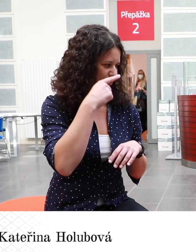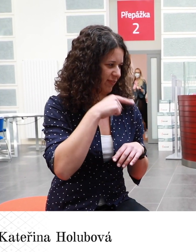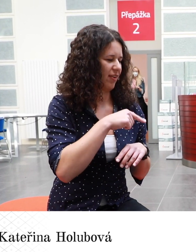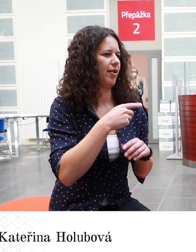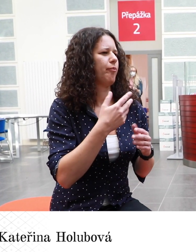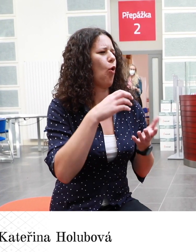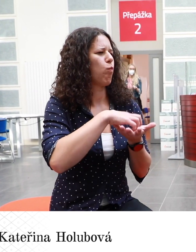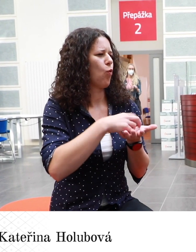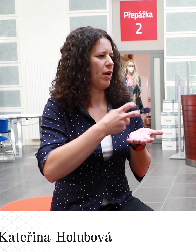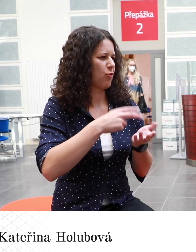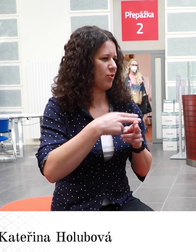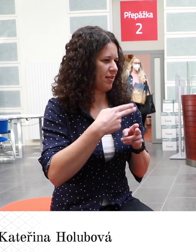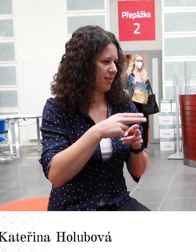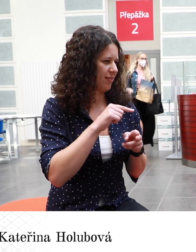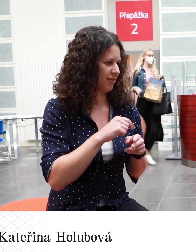where I studied Ergotherapy.